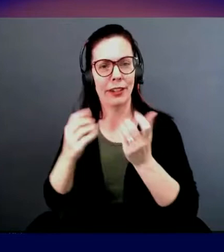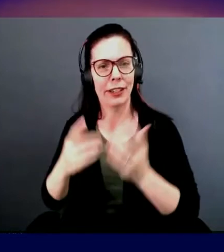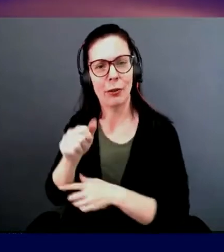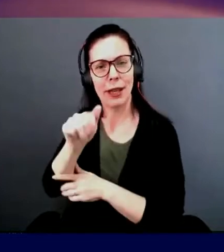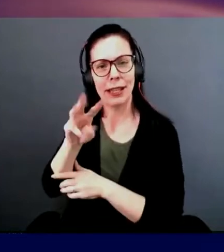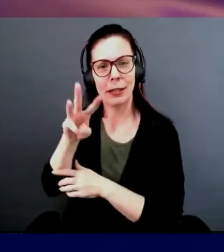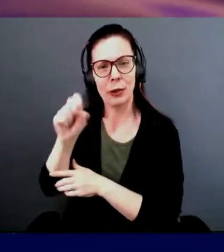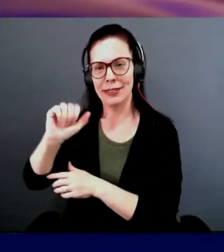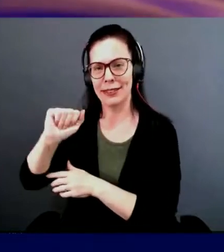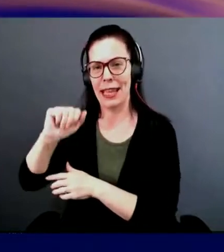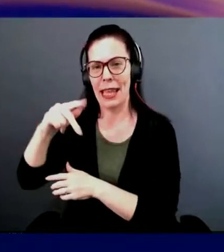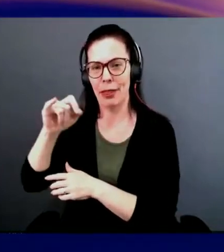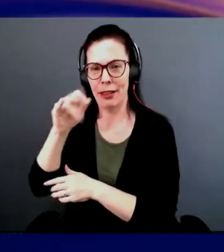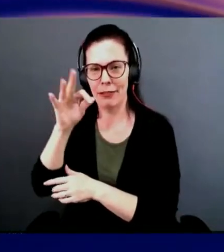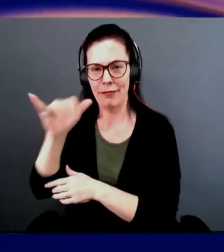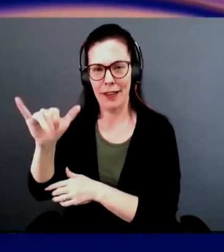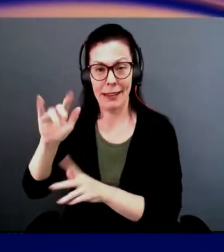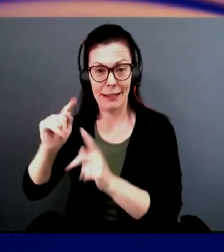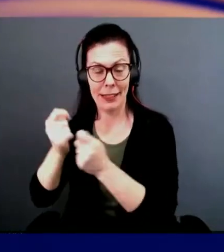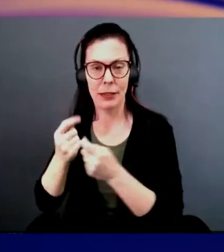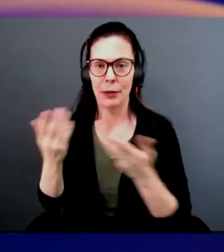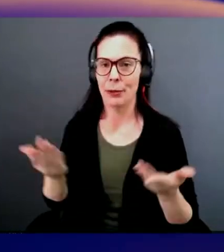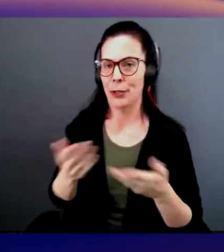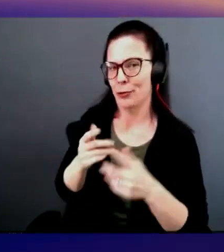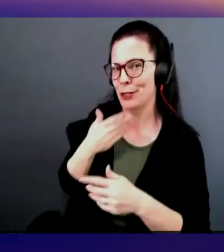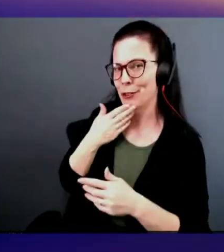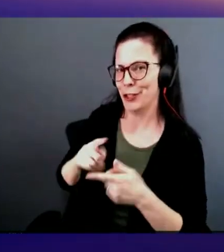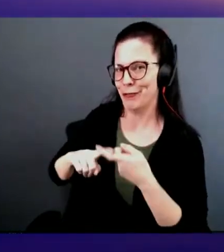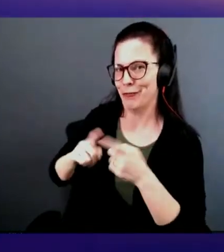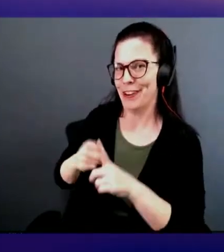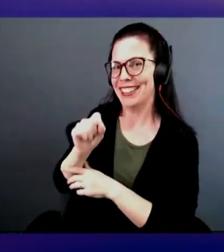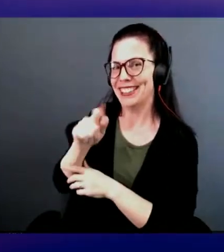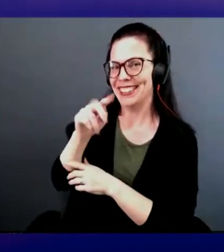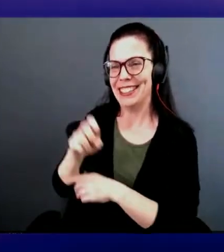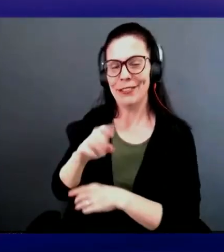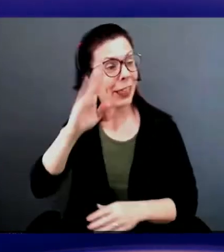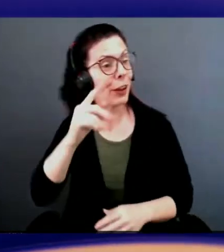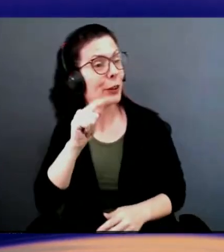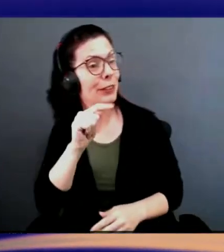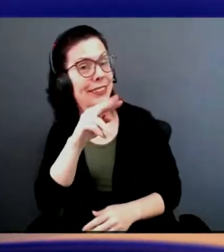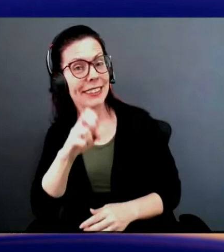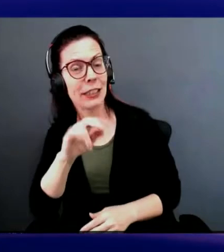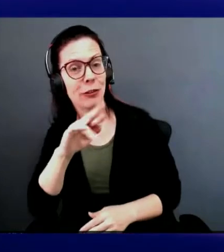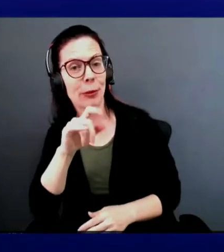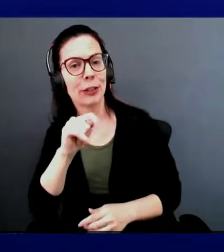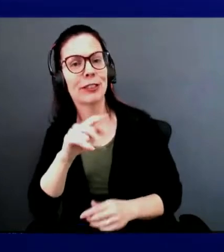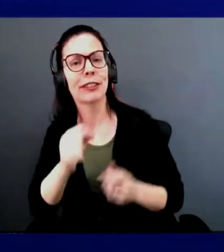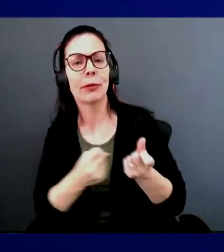And I'm joined here with my good friend, Steve. Hi, yeah, I'm Steve Roberts, Developer Advocate for Dotnet and Powershell in the EC2 team.